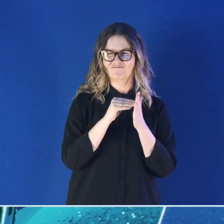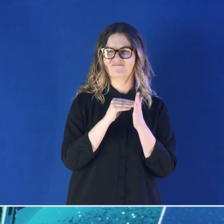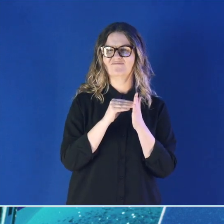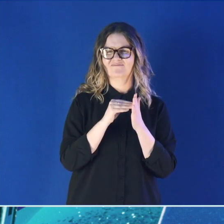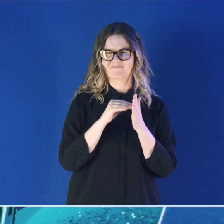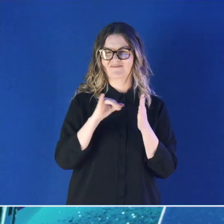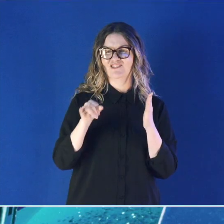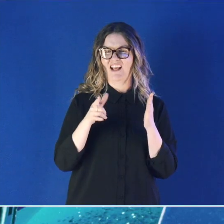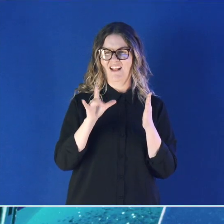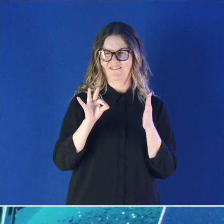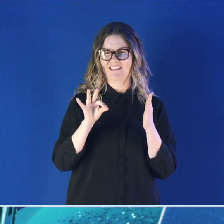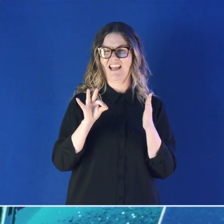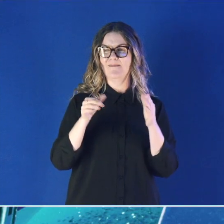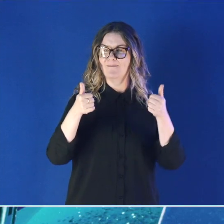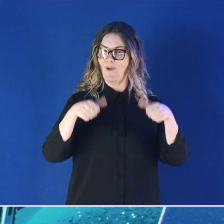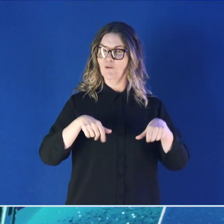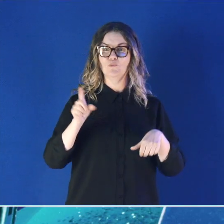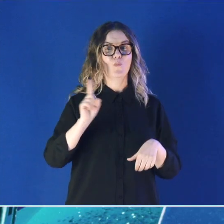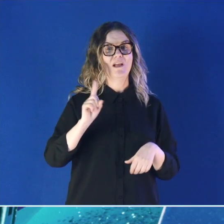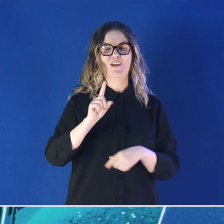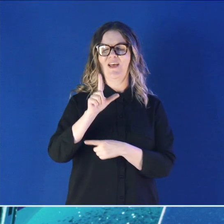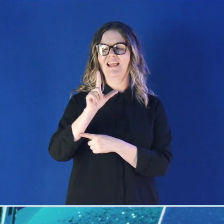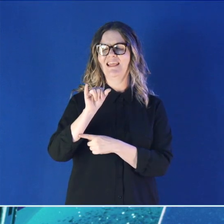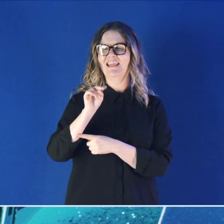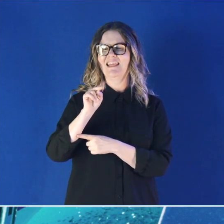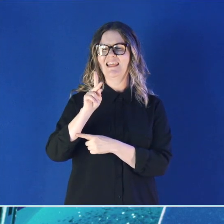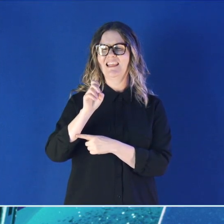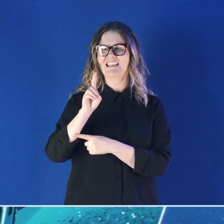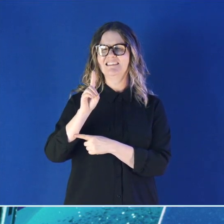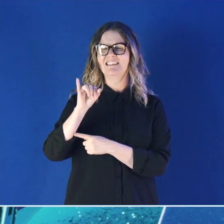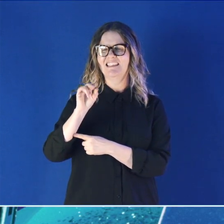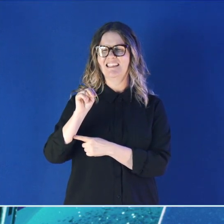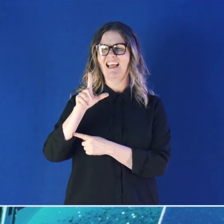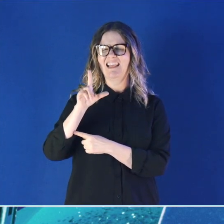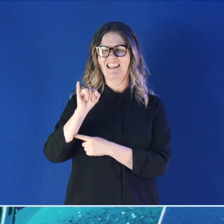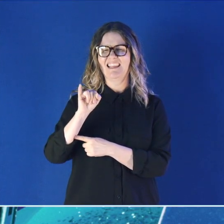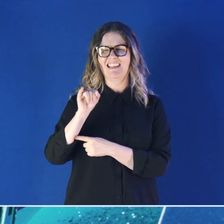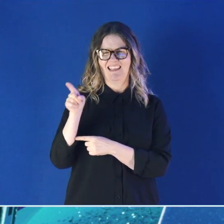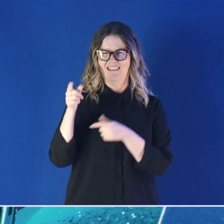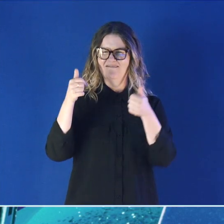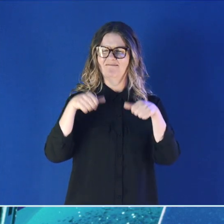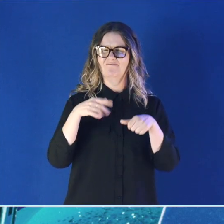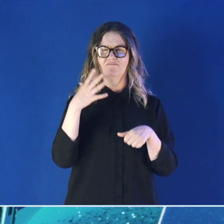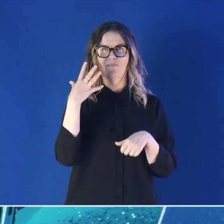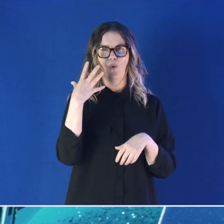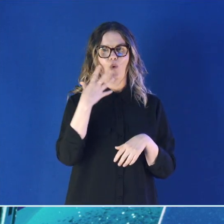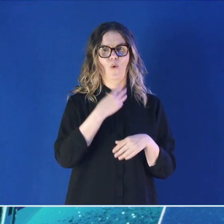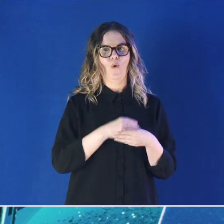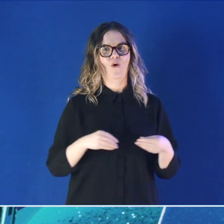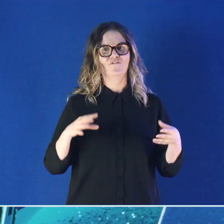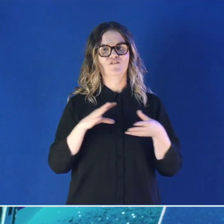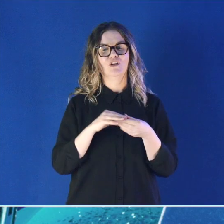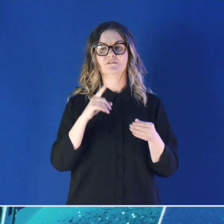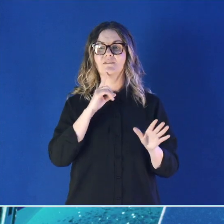a beautiful post that I saw afterwards saying the experience was world class for accessibility.